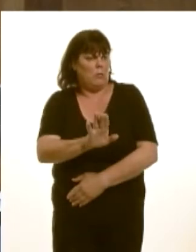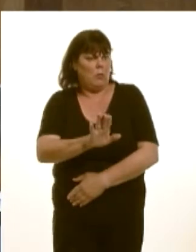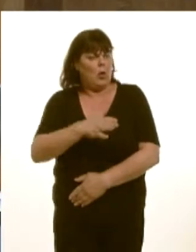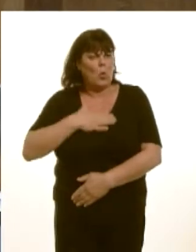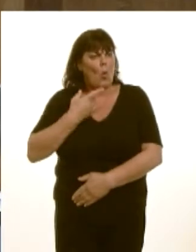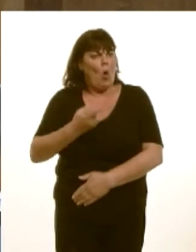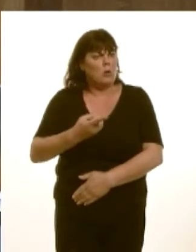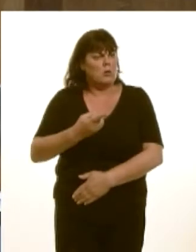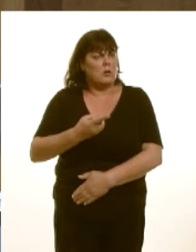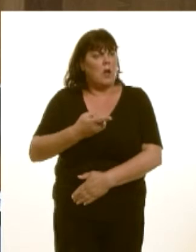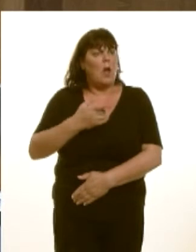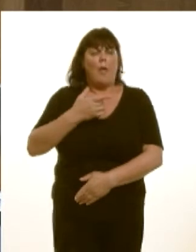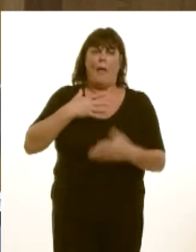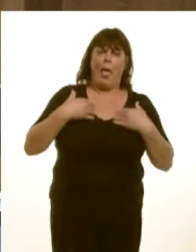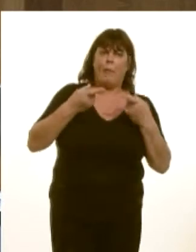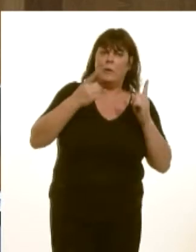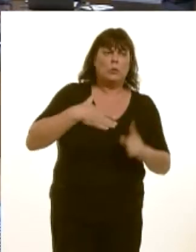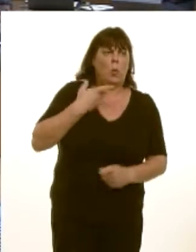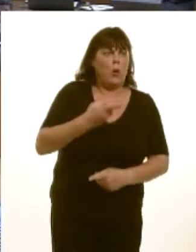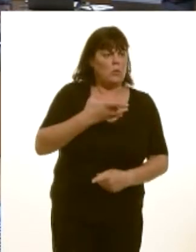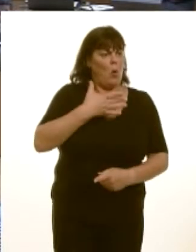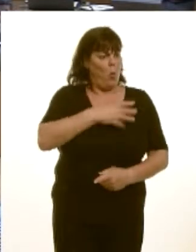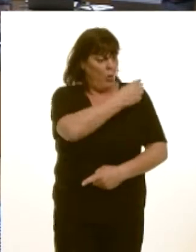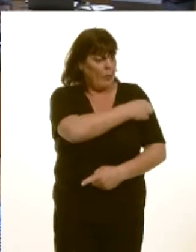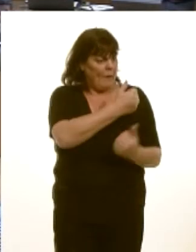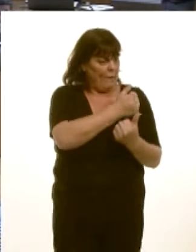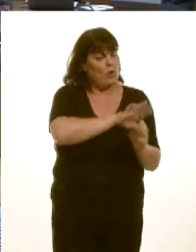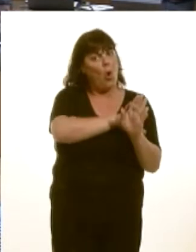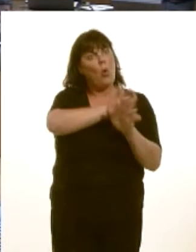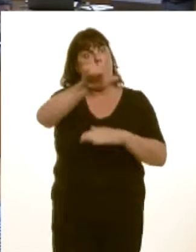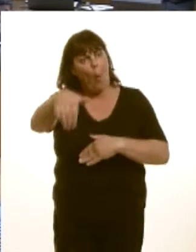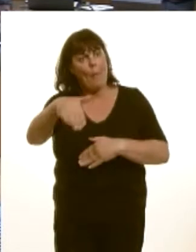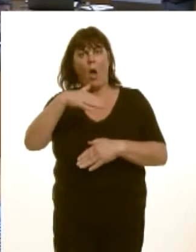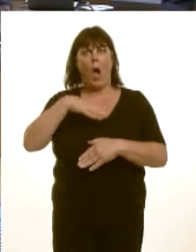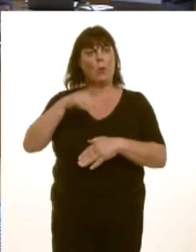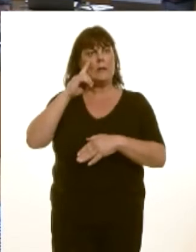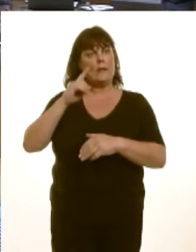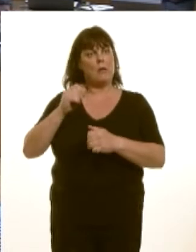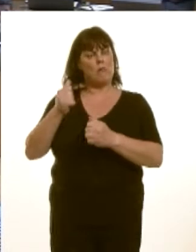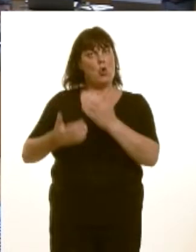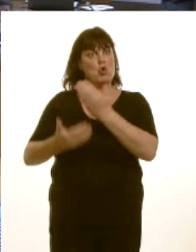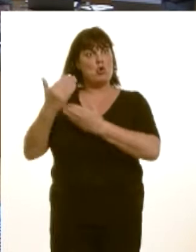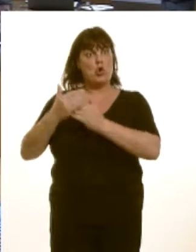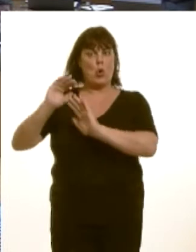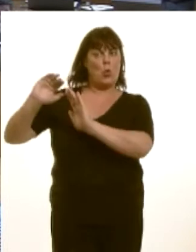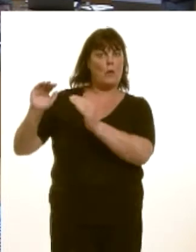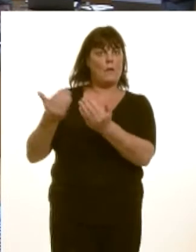I want to see people back home and we need to see modern facilities in communities across Wales that enable people to go home as quickly as possible.